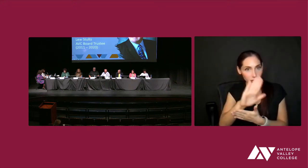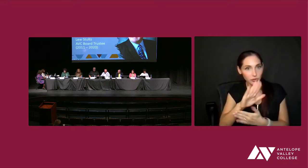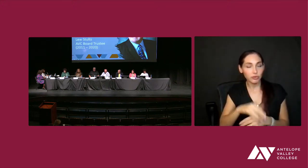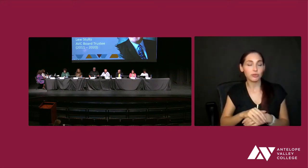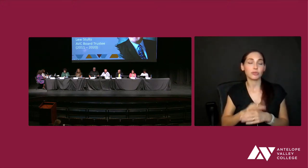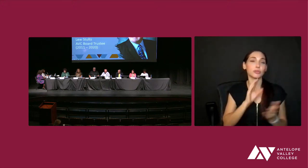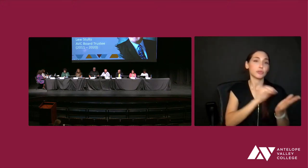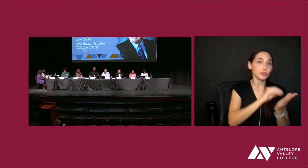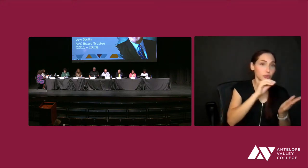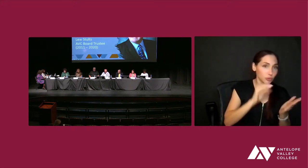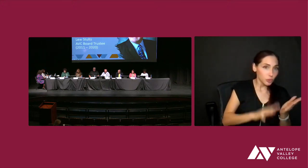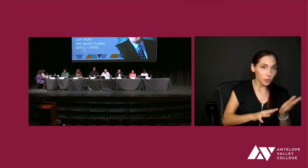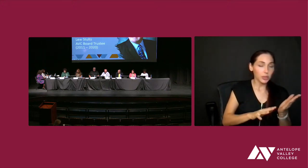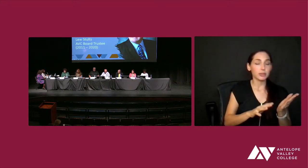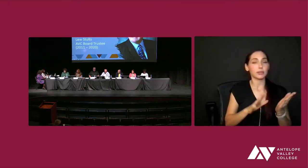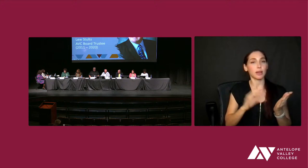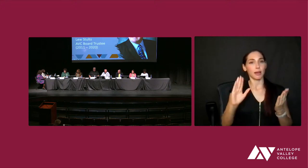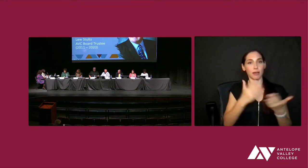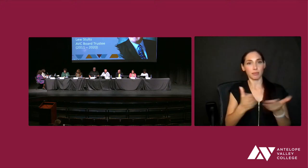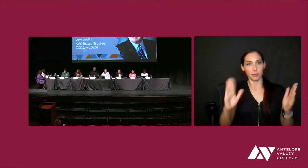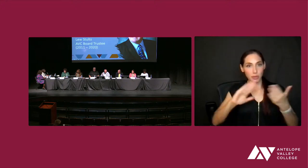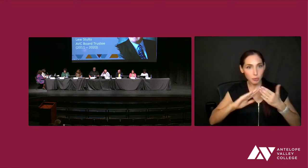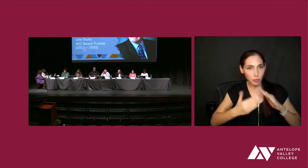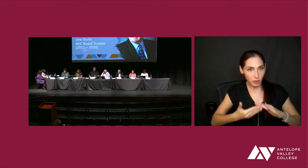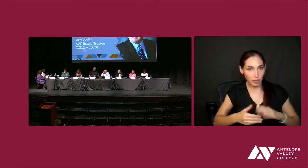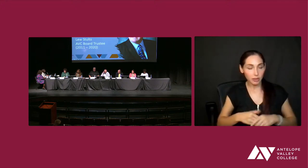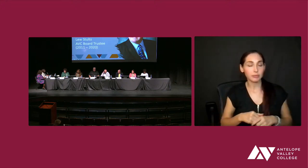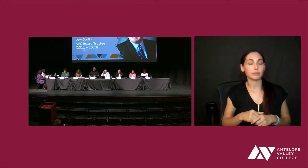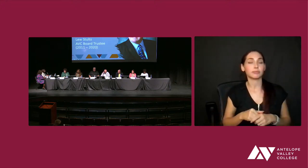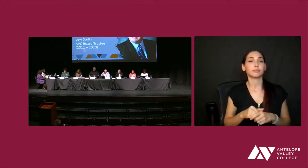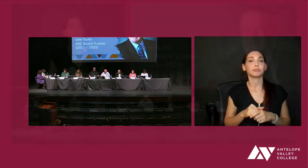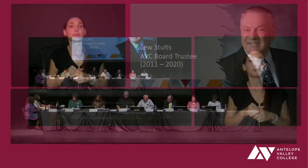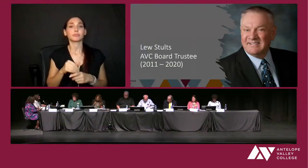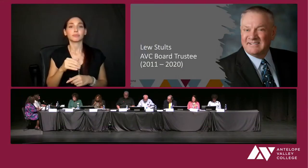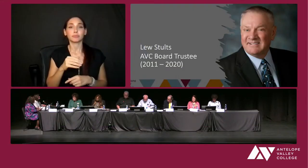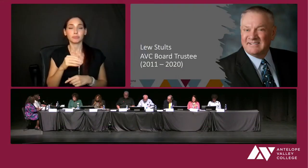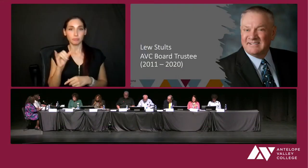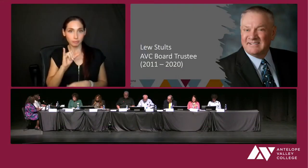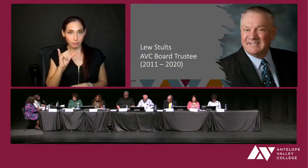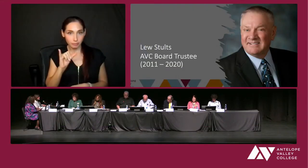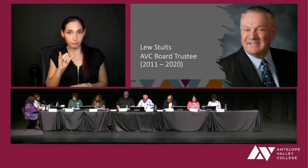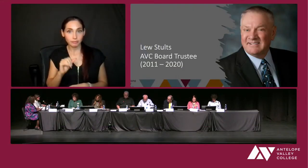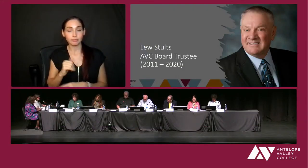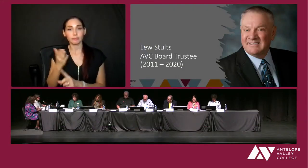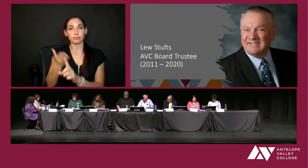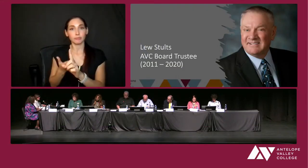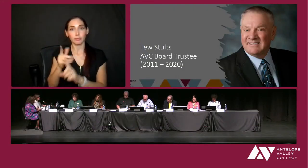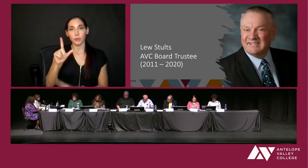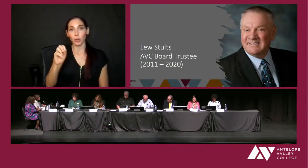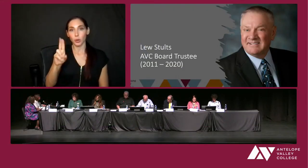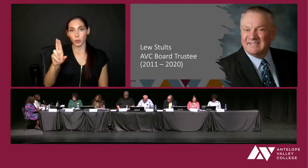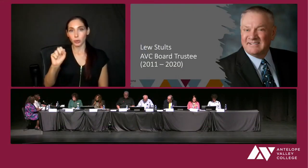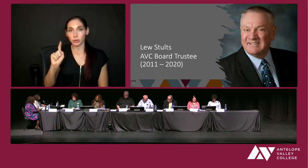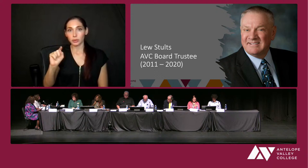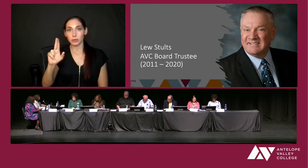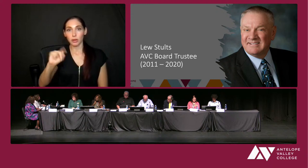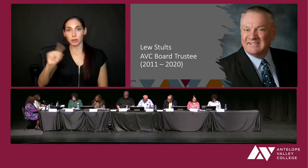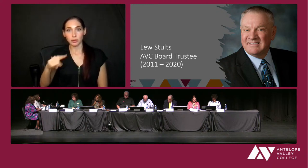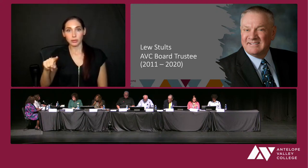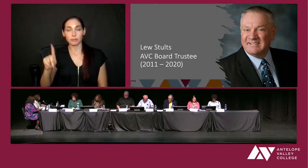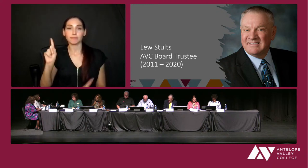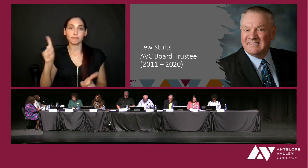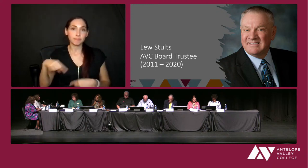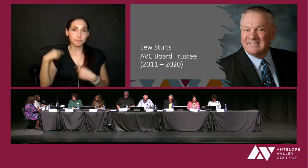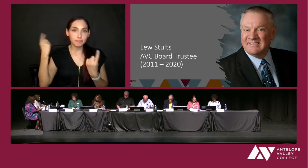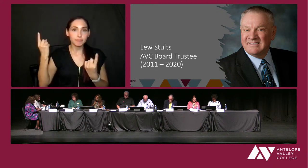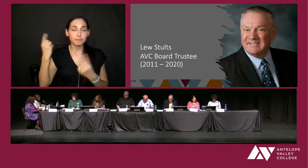and community, and whereas Lew Stults was a lifetime resident of the Antelope Valley,